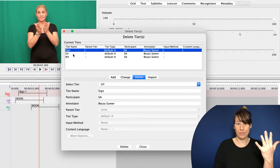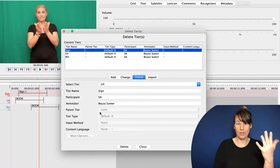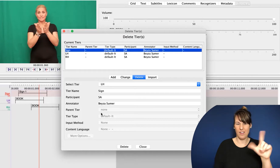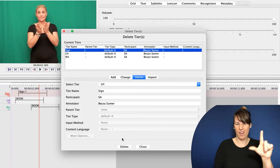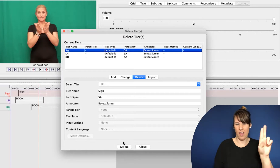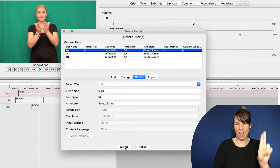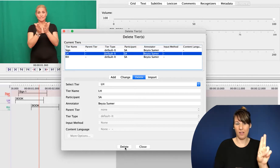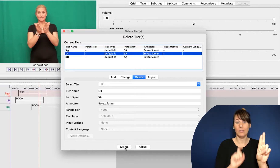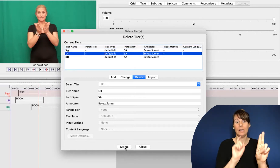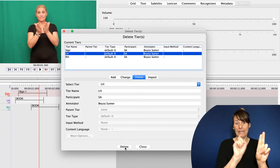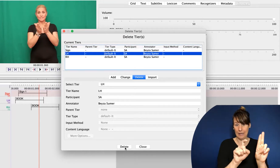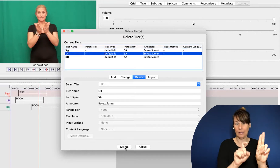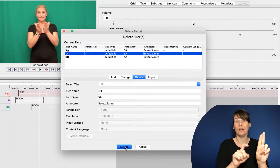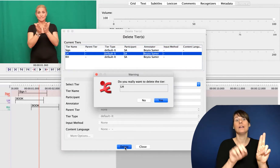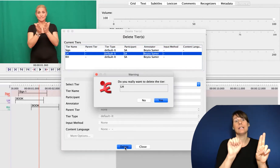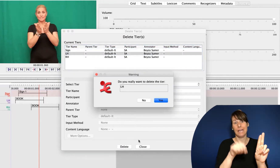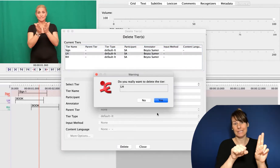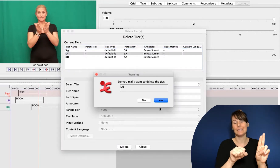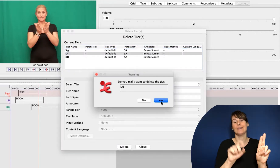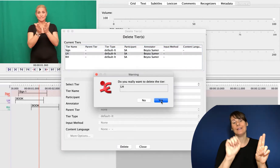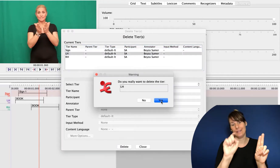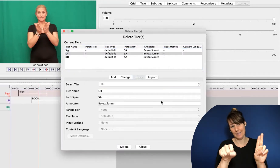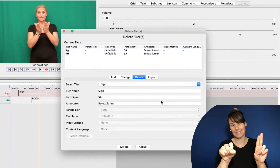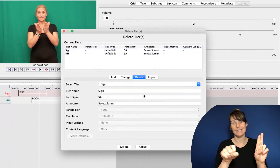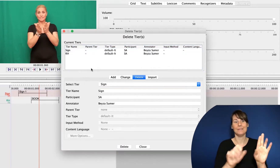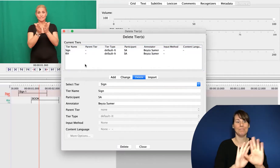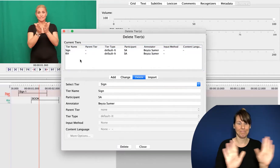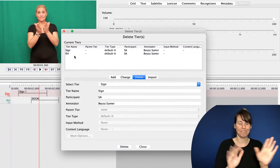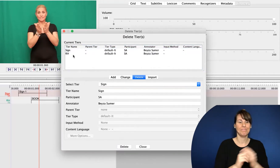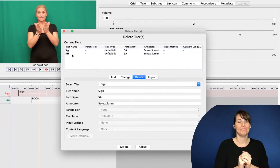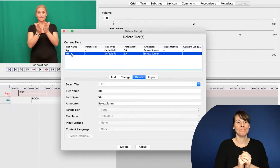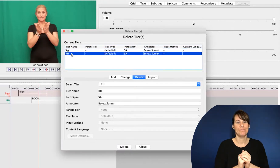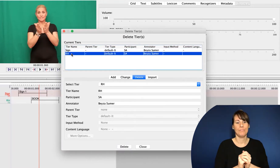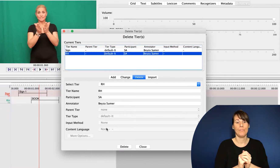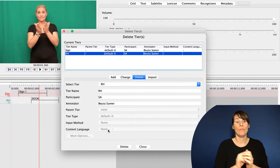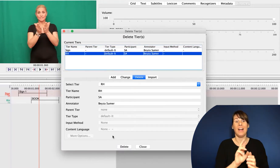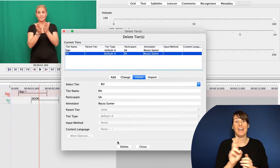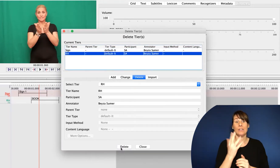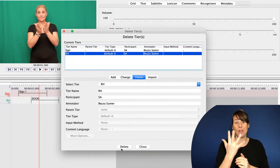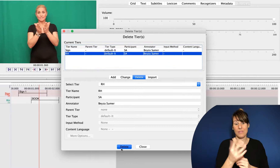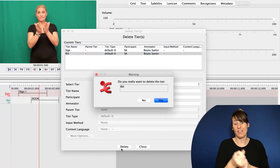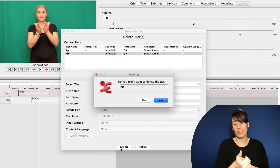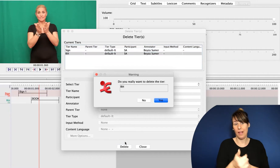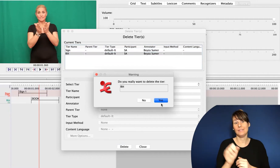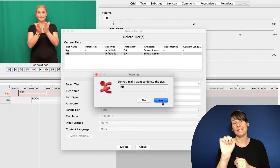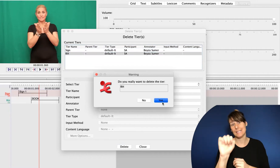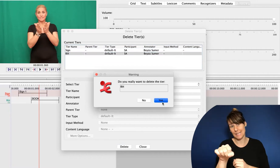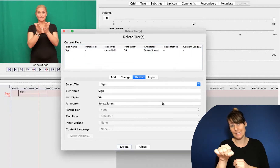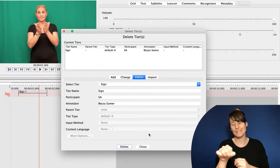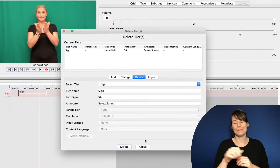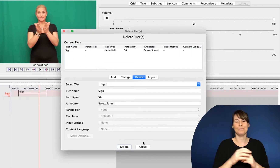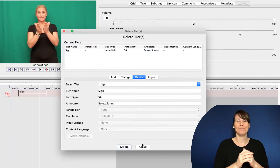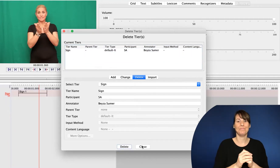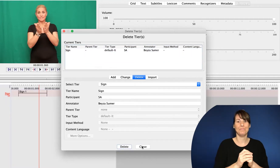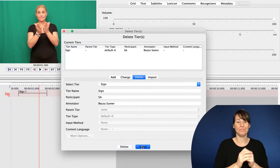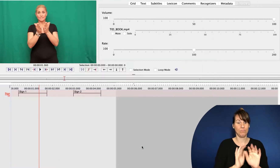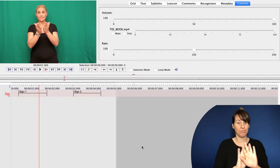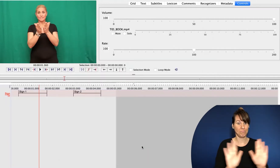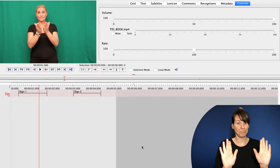"Delete left hand tier" "Delete right hand tier"